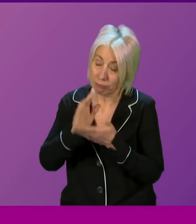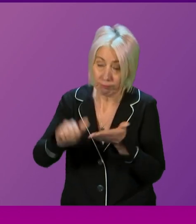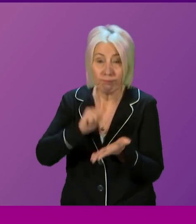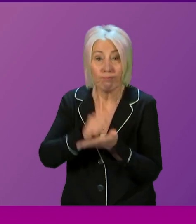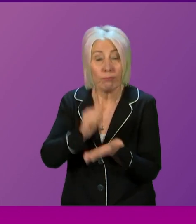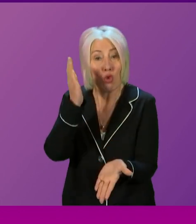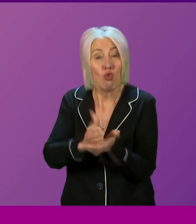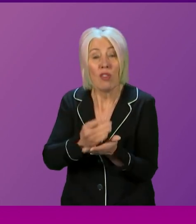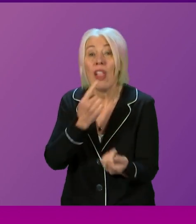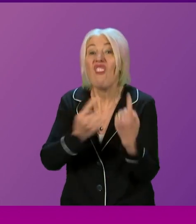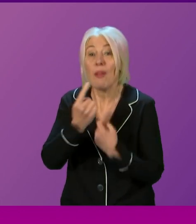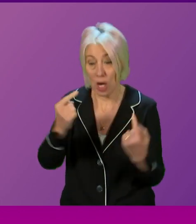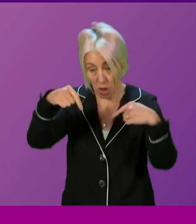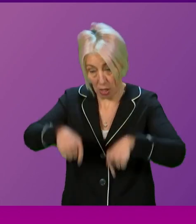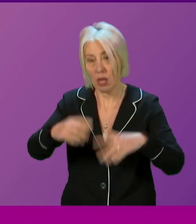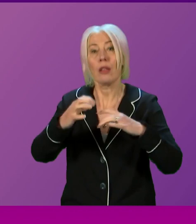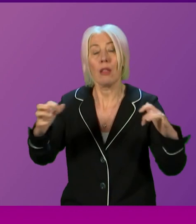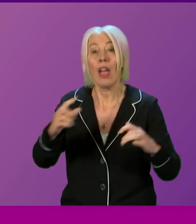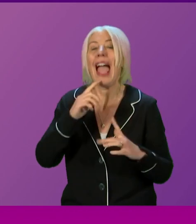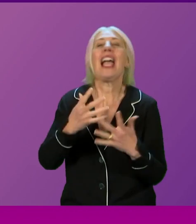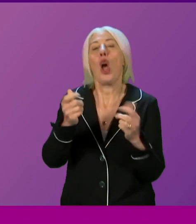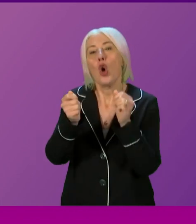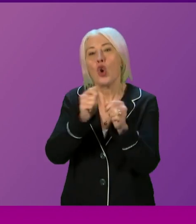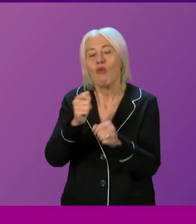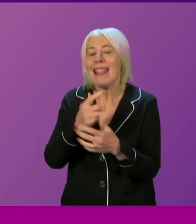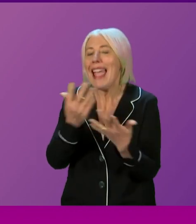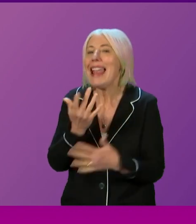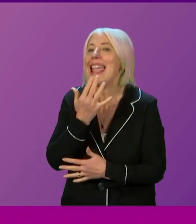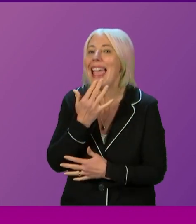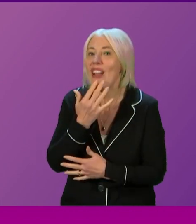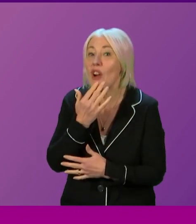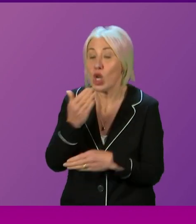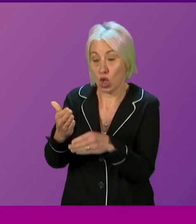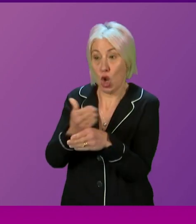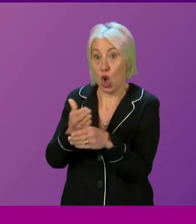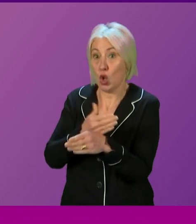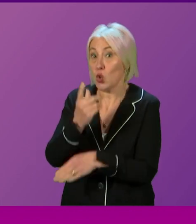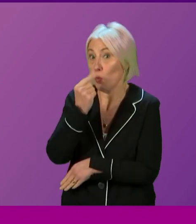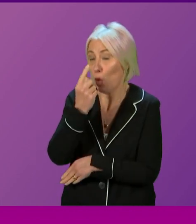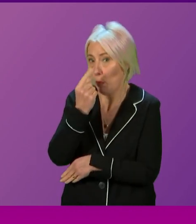information to the Parliament, correcting any errors at the earliest opportunity.